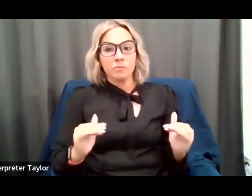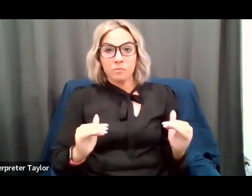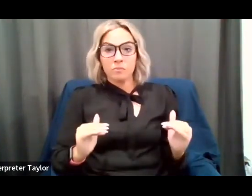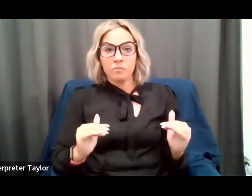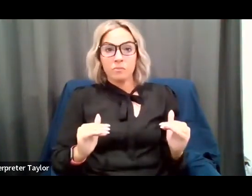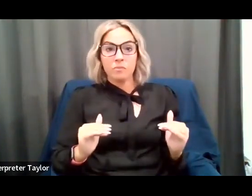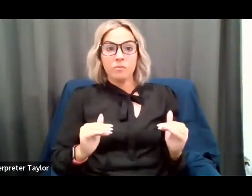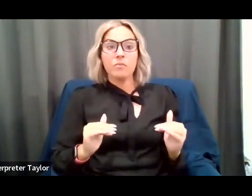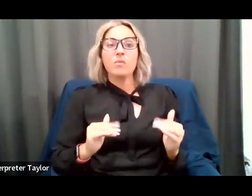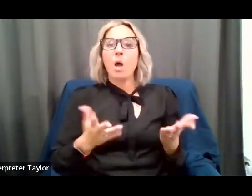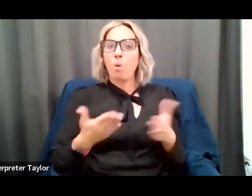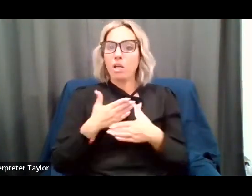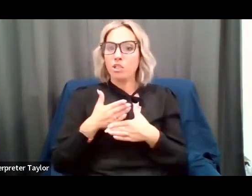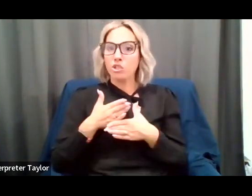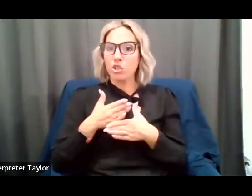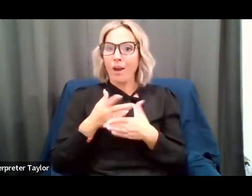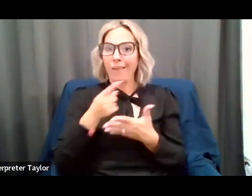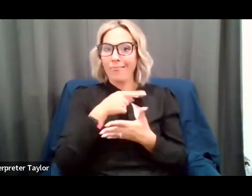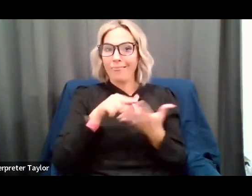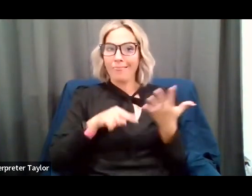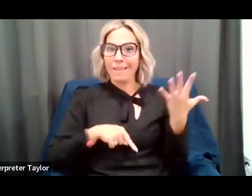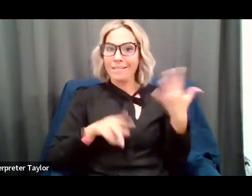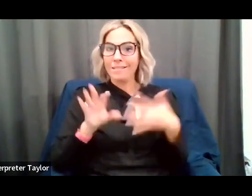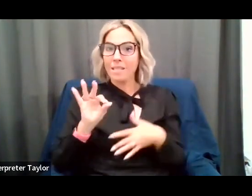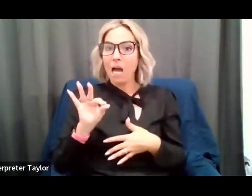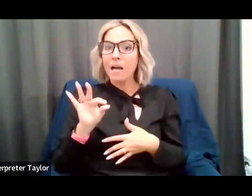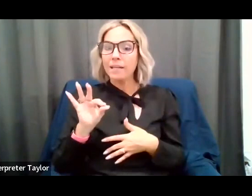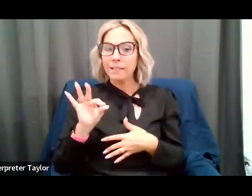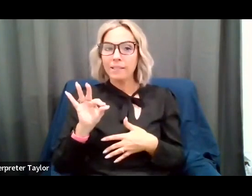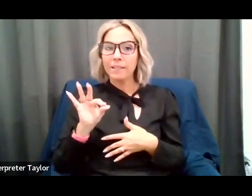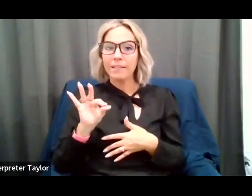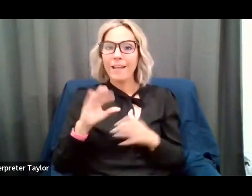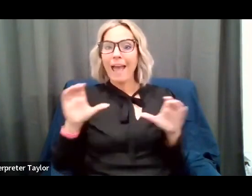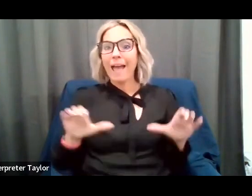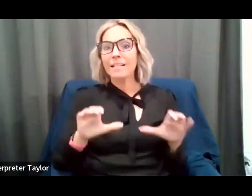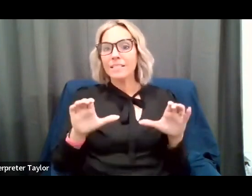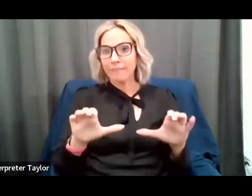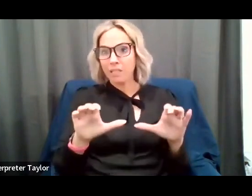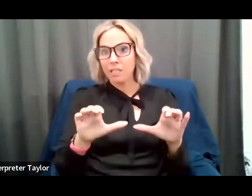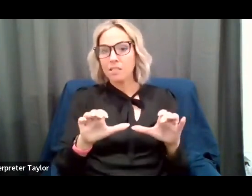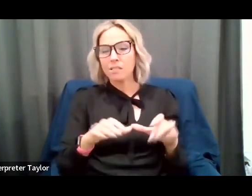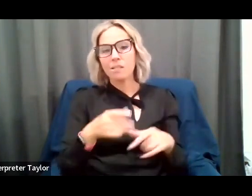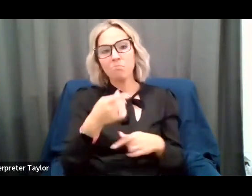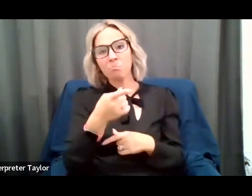I wanted to share these nine activities. This really is the bread and